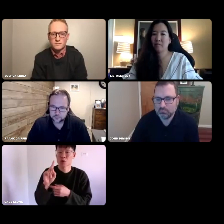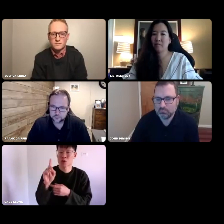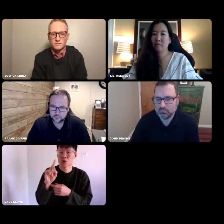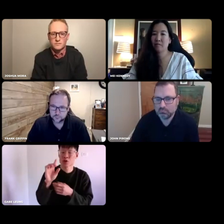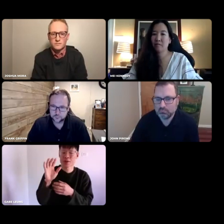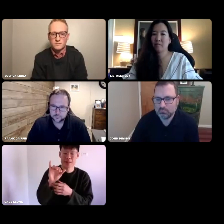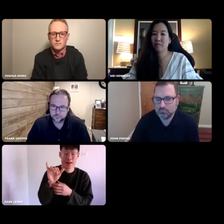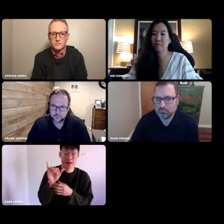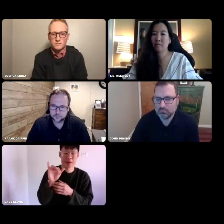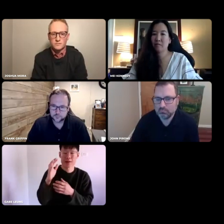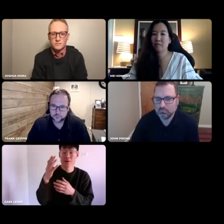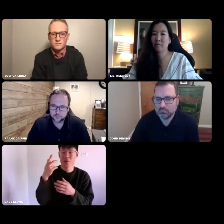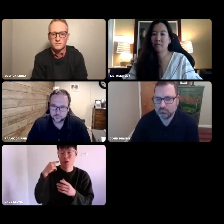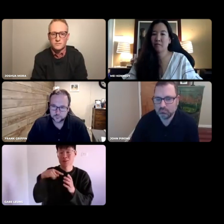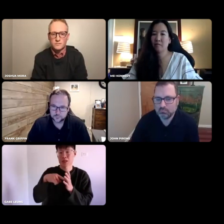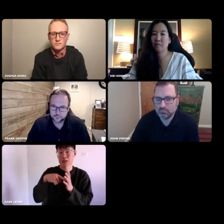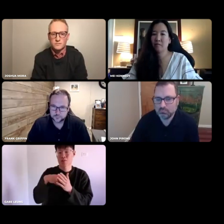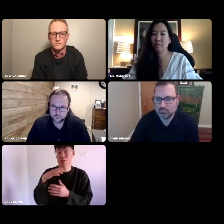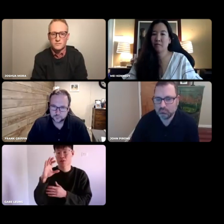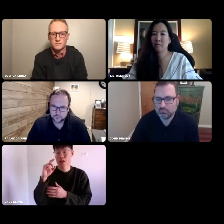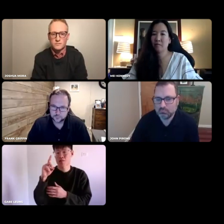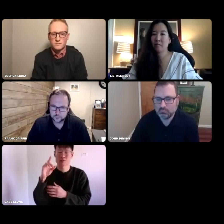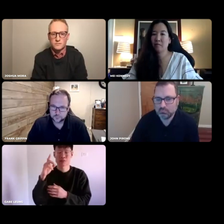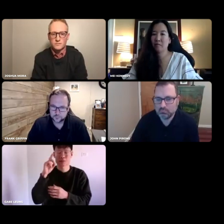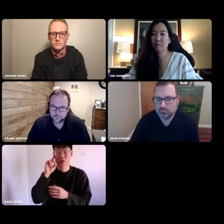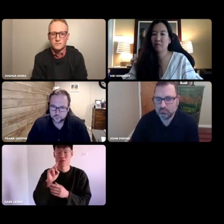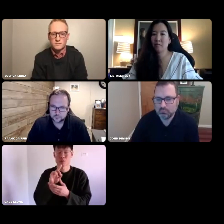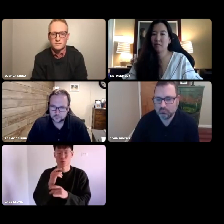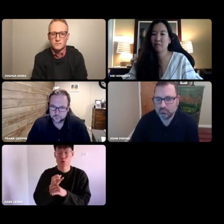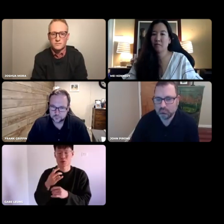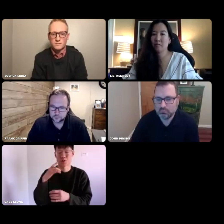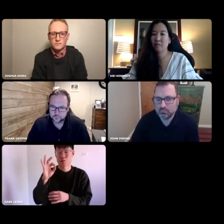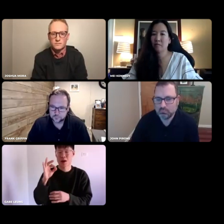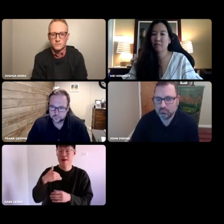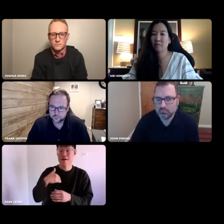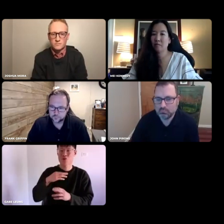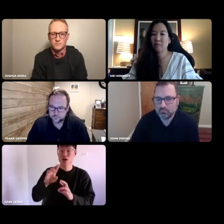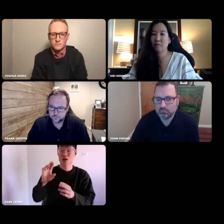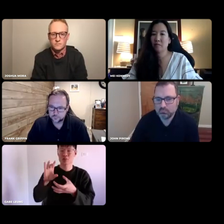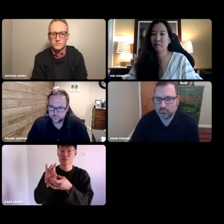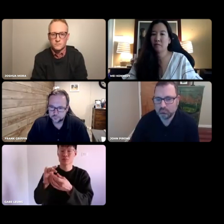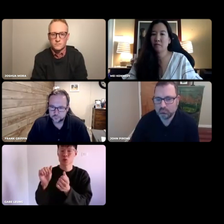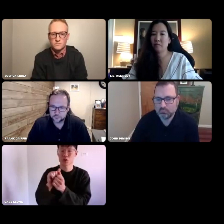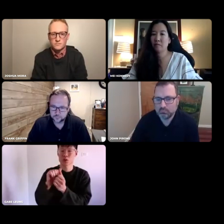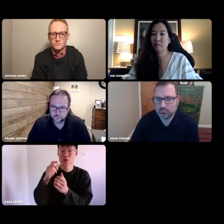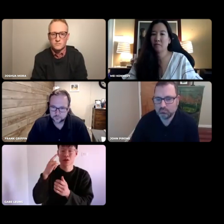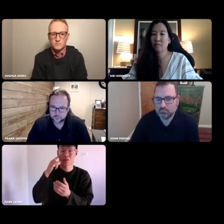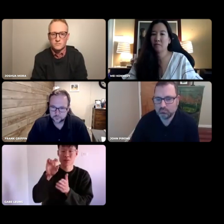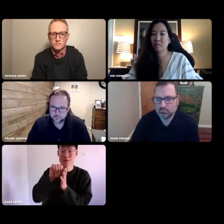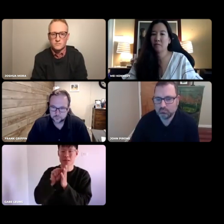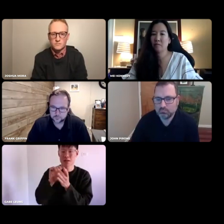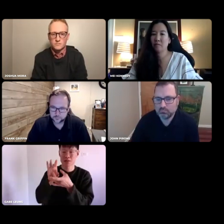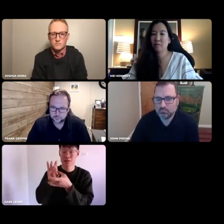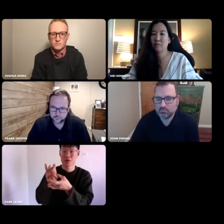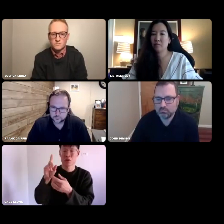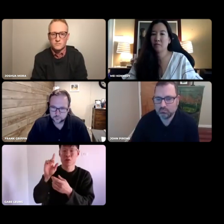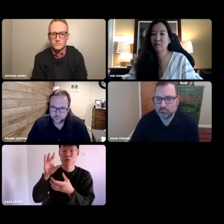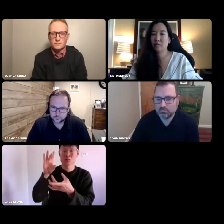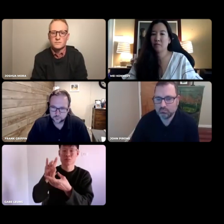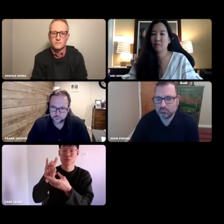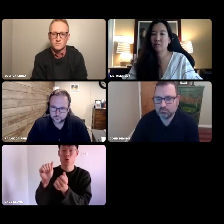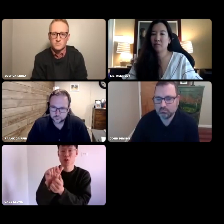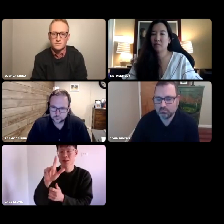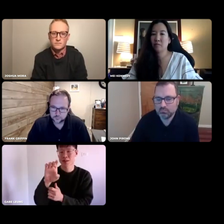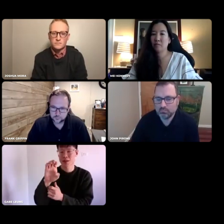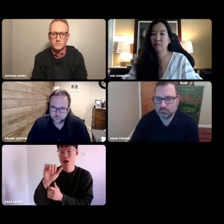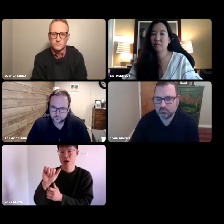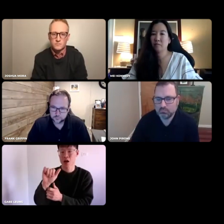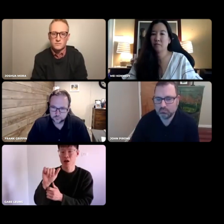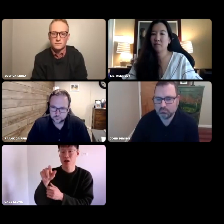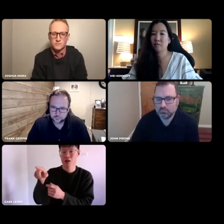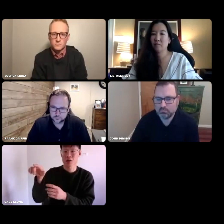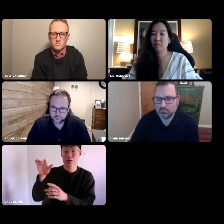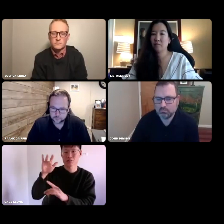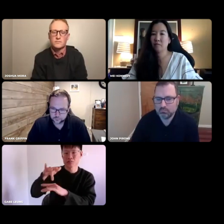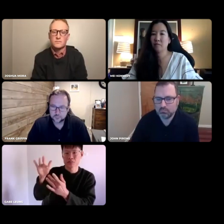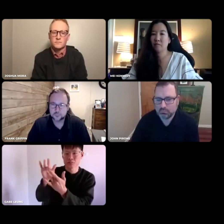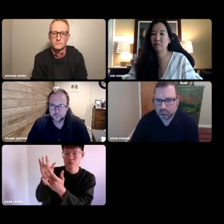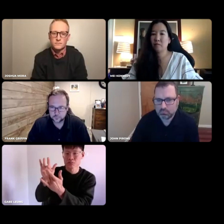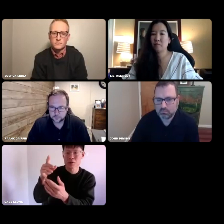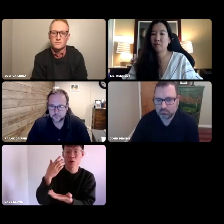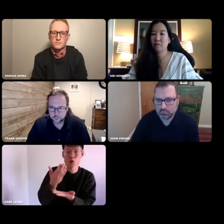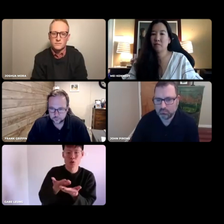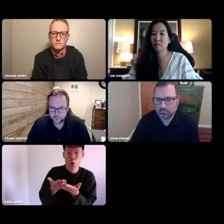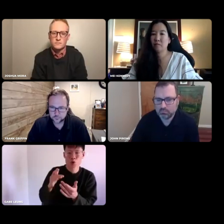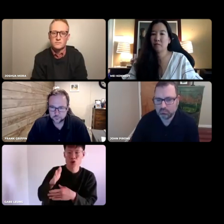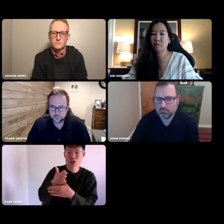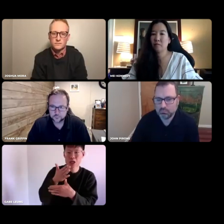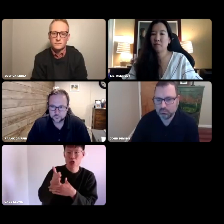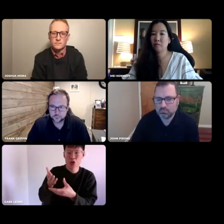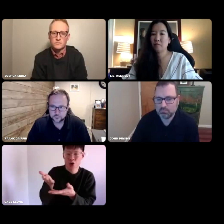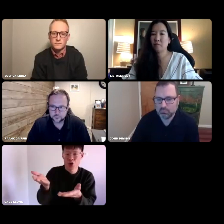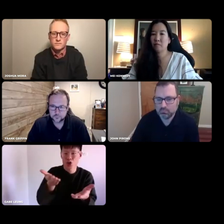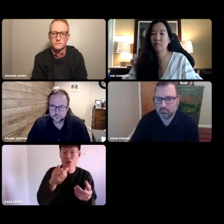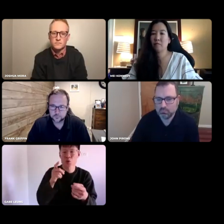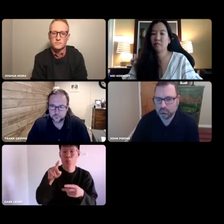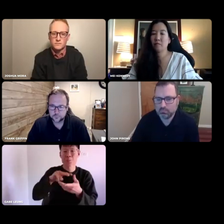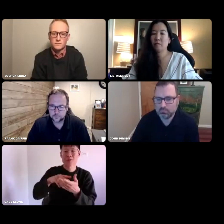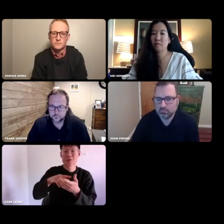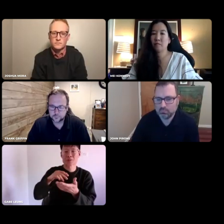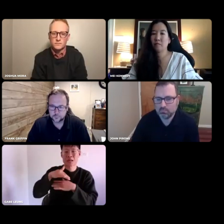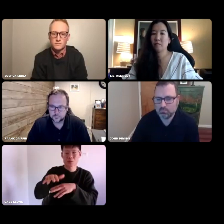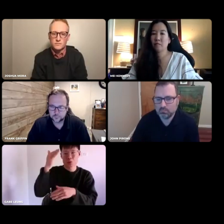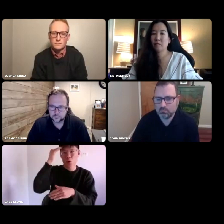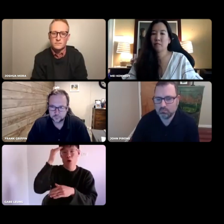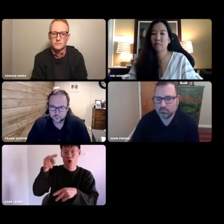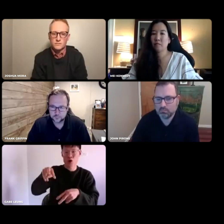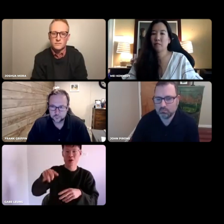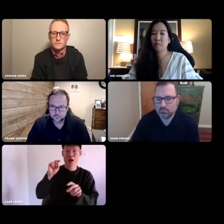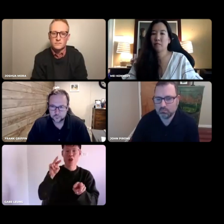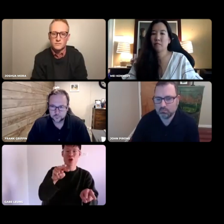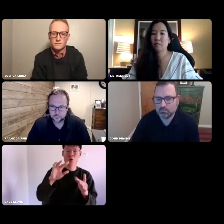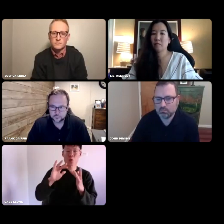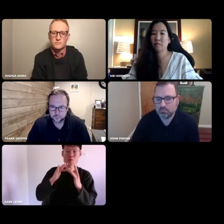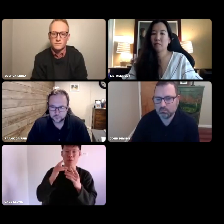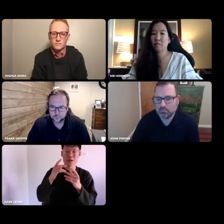At CSD Freemont, we have a relationship set up with an LEA resource with the school, for